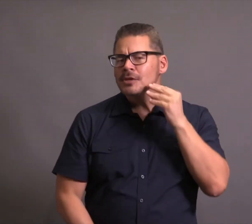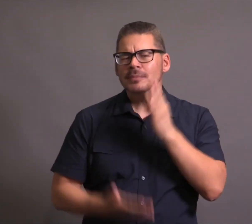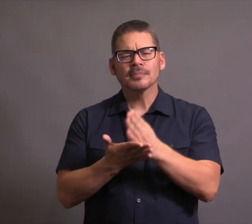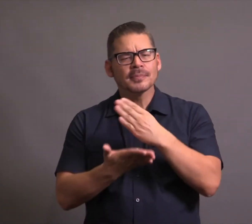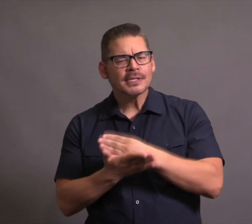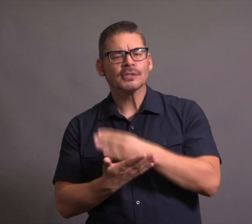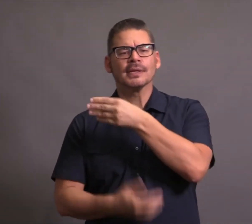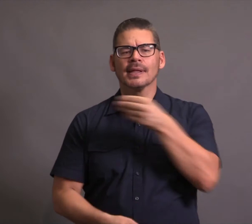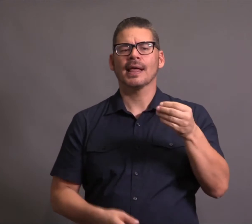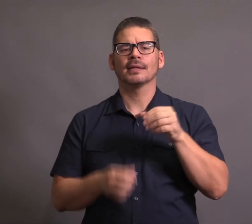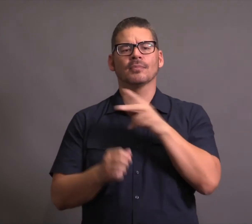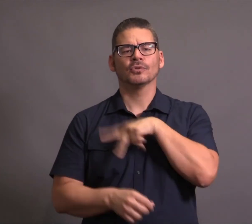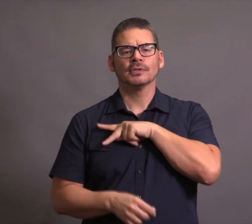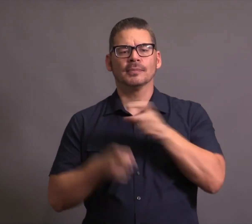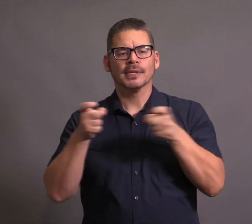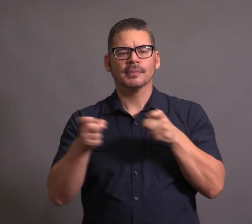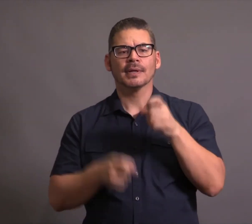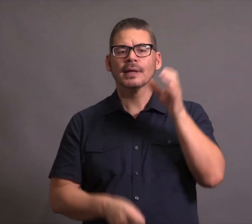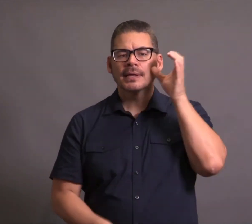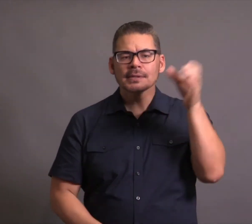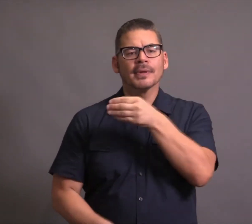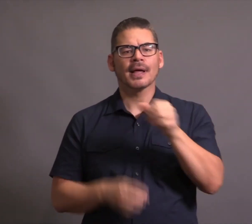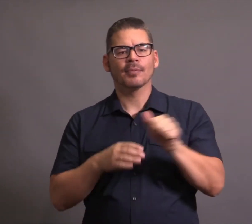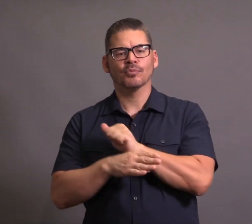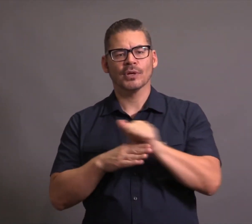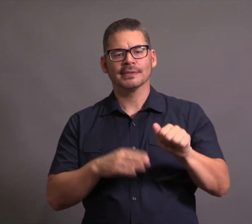Experience with budgeting and personnel management concepts and practices.